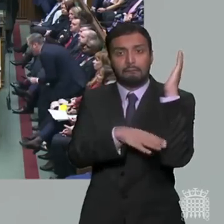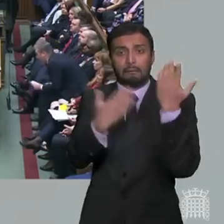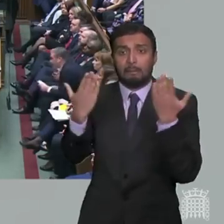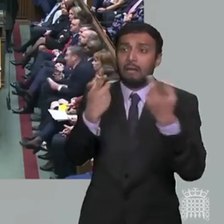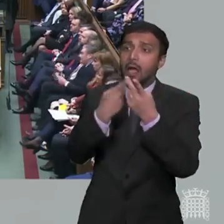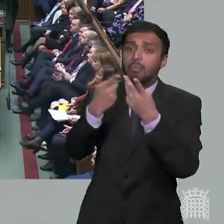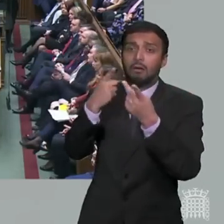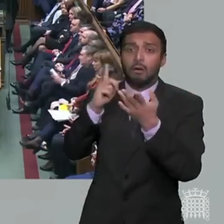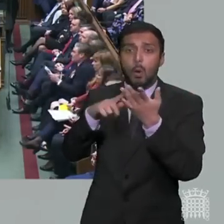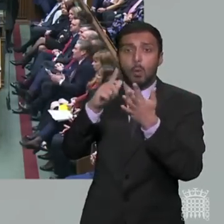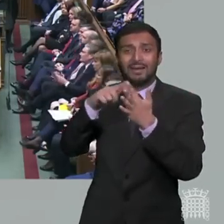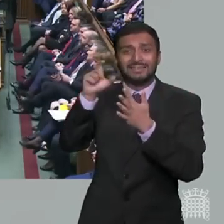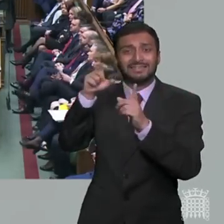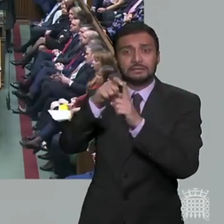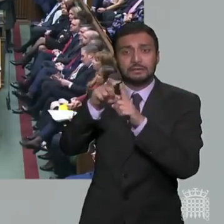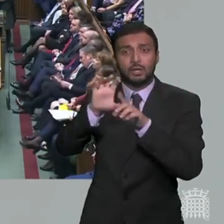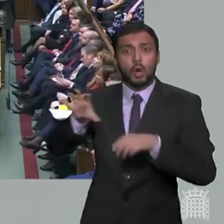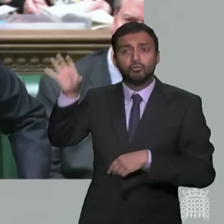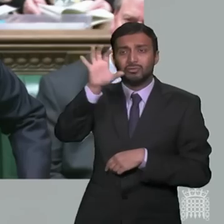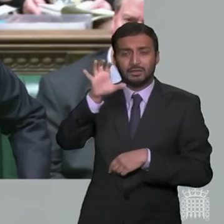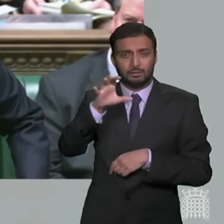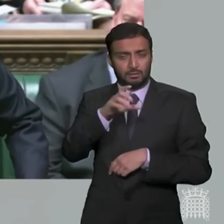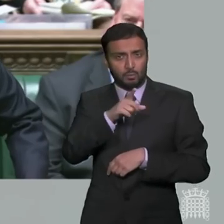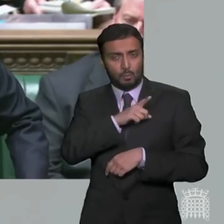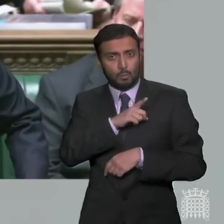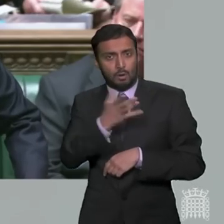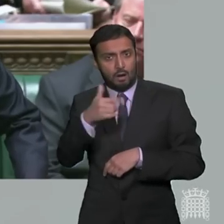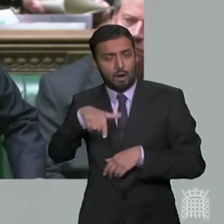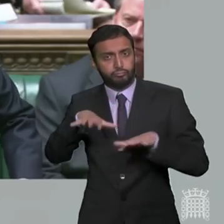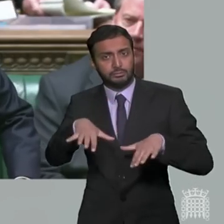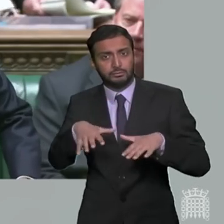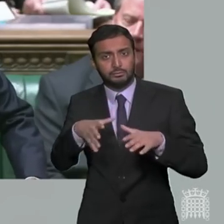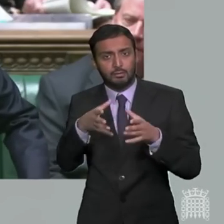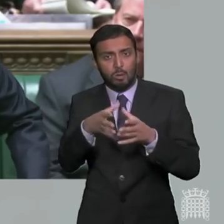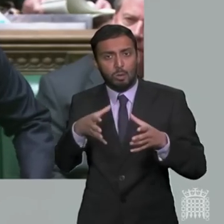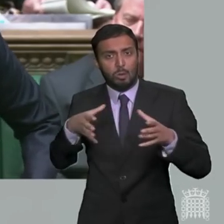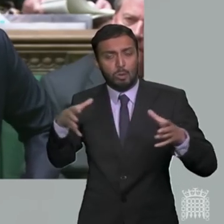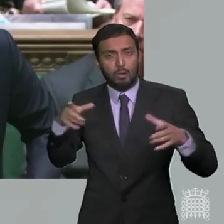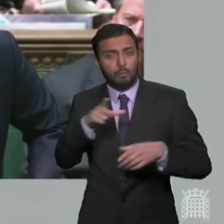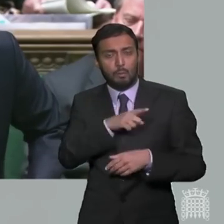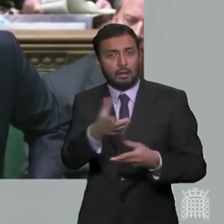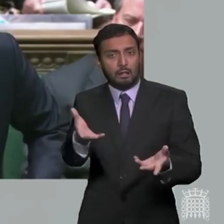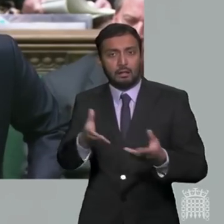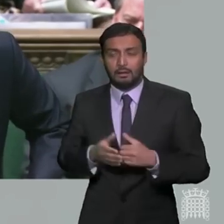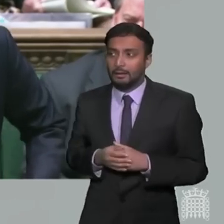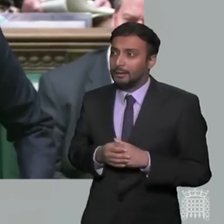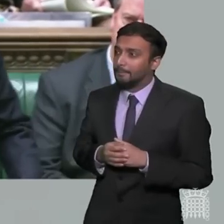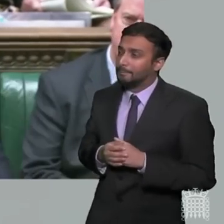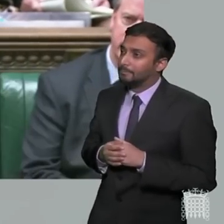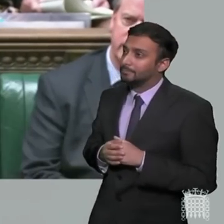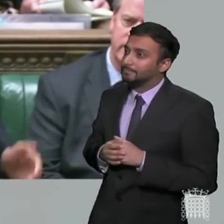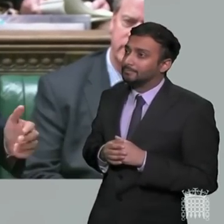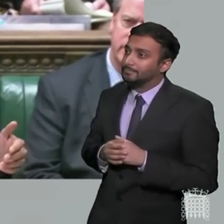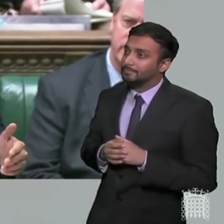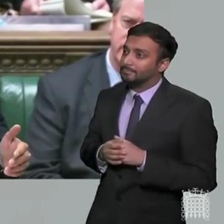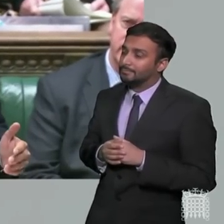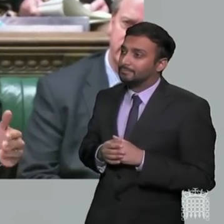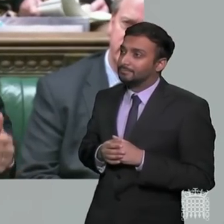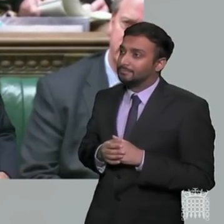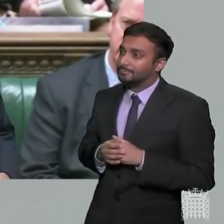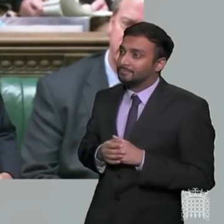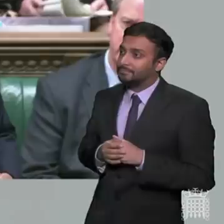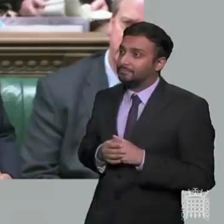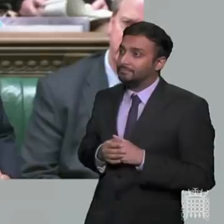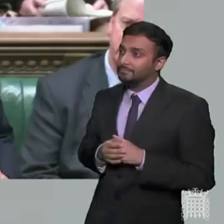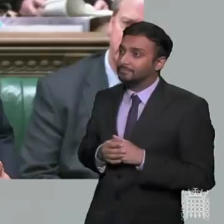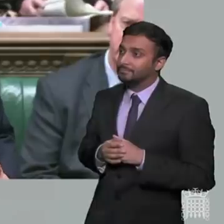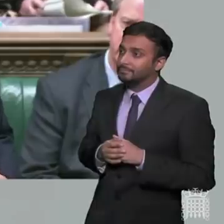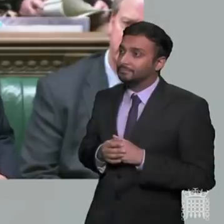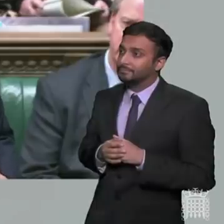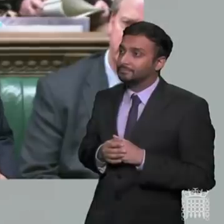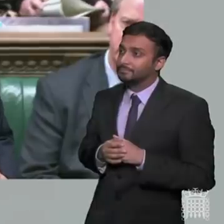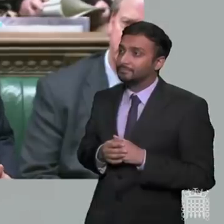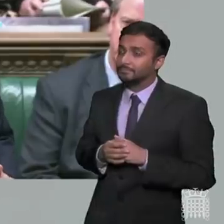The Prime Minister Since 2010, this country has experienced the